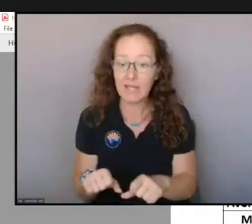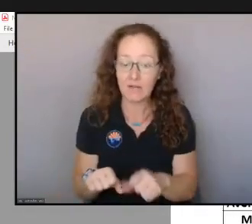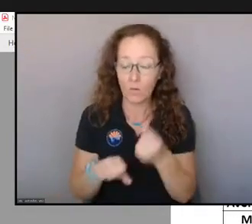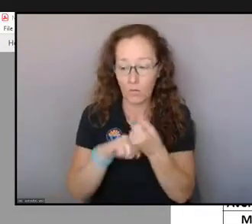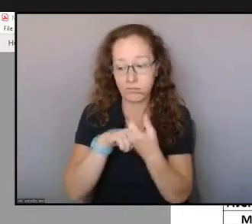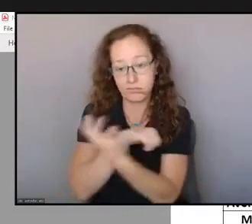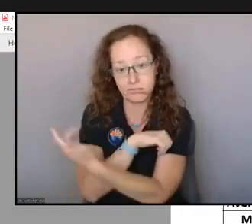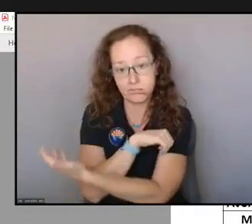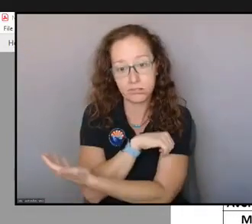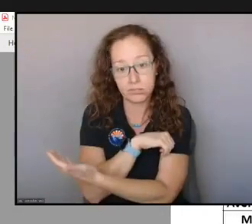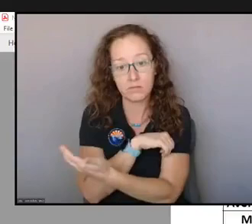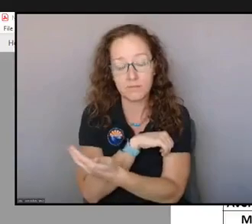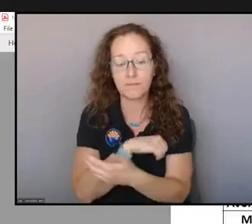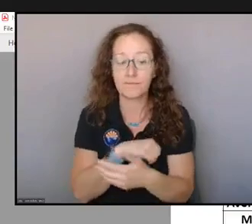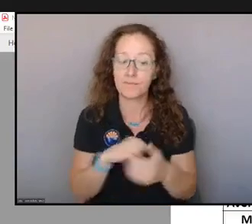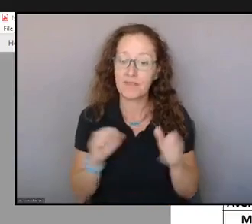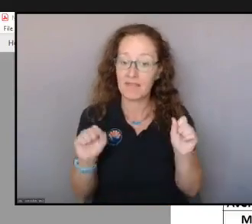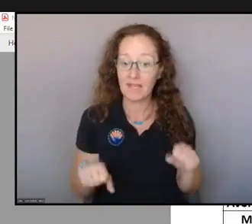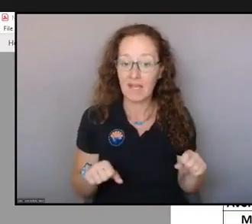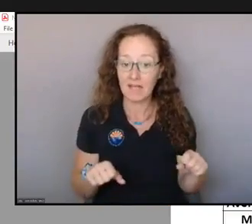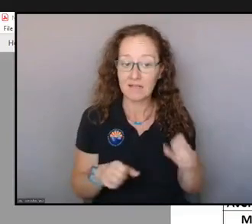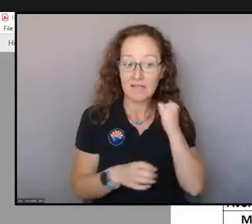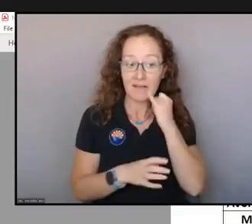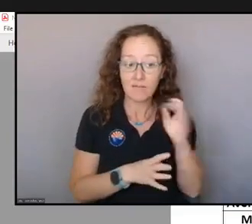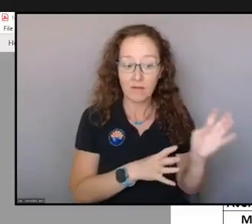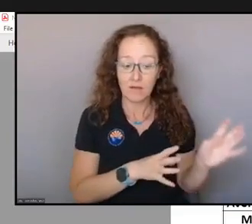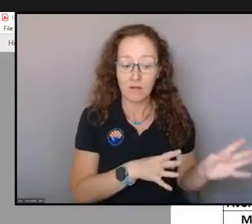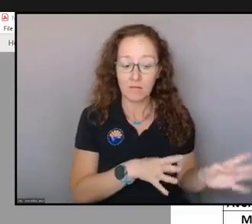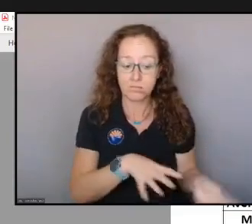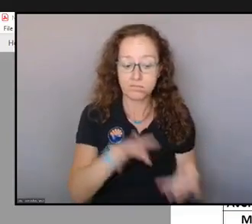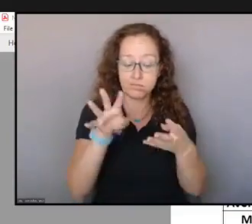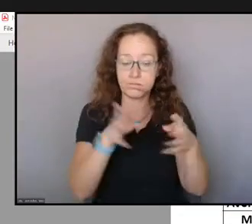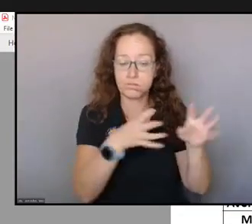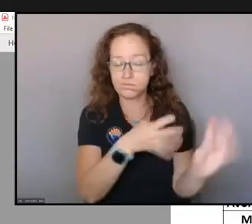EAST WIND ON THAT. AND THEN WEDNESDAY, THURSDAY, FRIDAY, QUITE A WAYS OUT